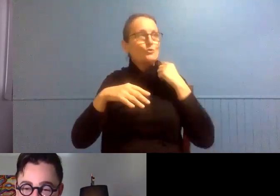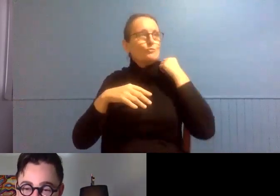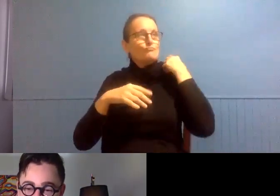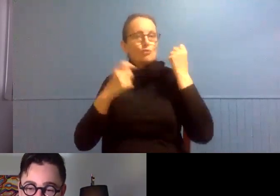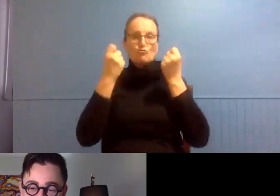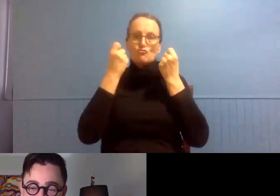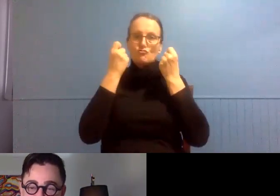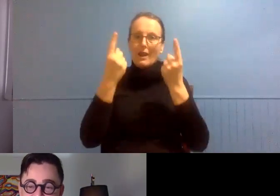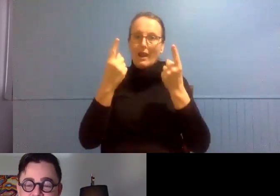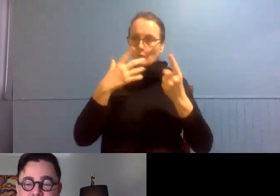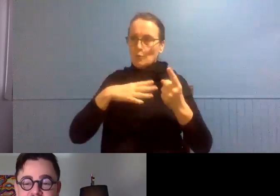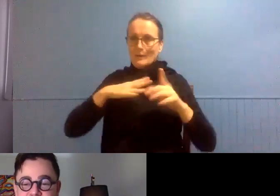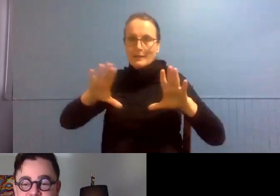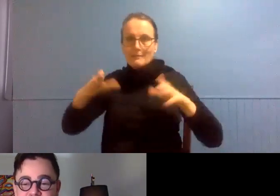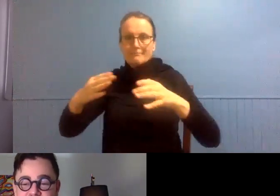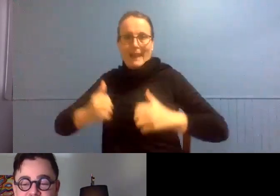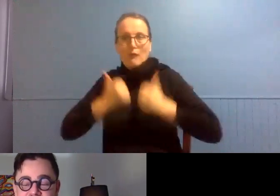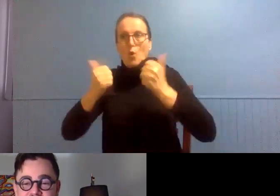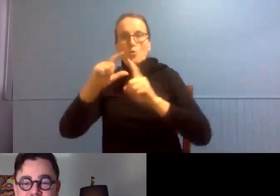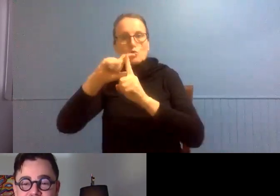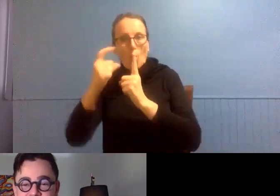in strengthening ourselves and our own culture and identity and